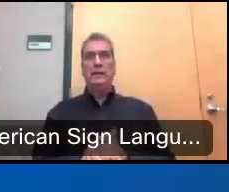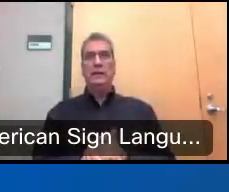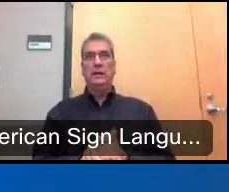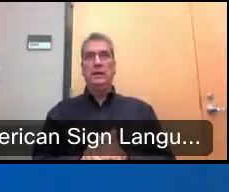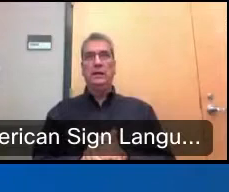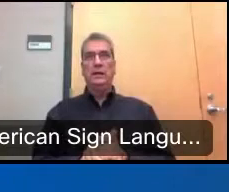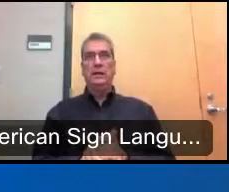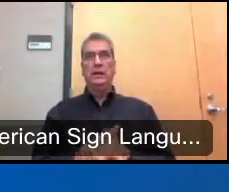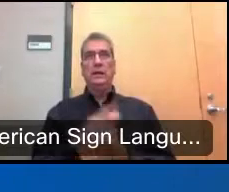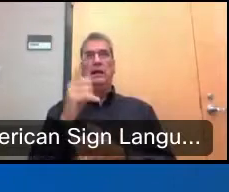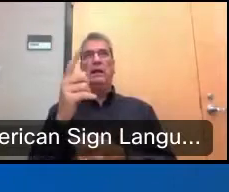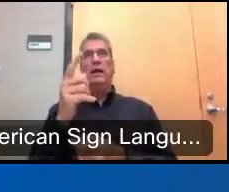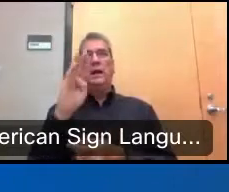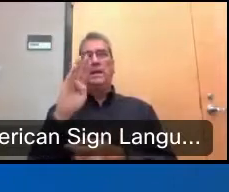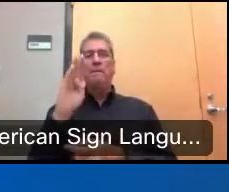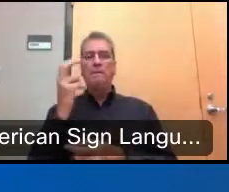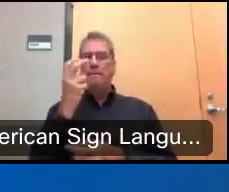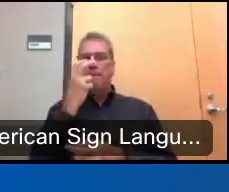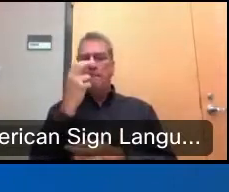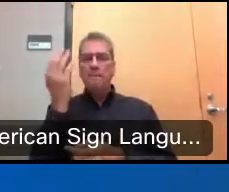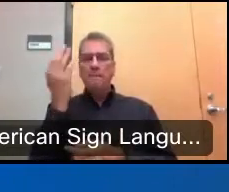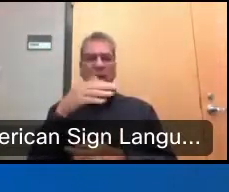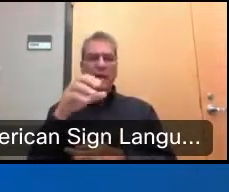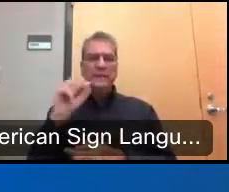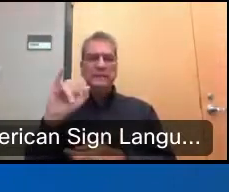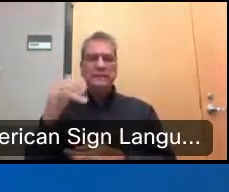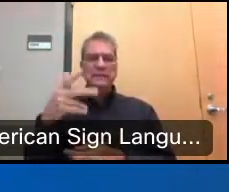I called blind sight. Everybody is familiar with 2020 hindsight.